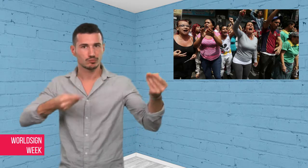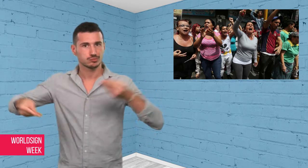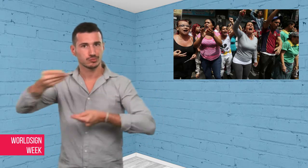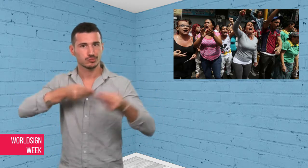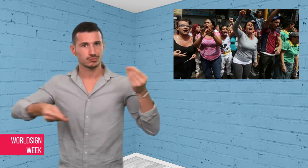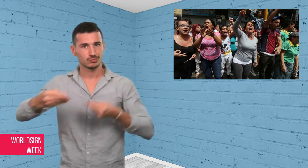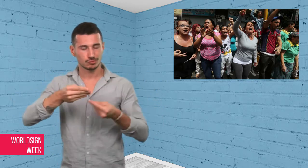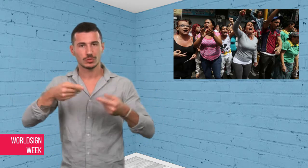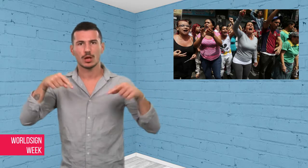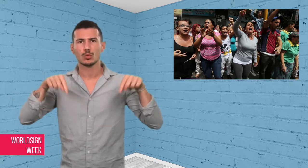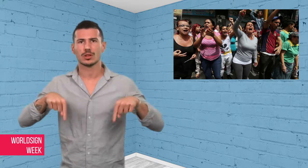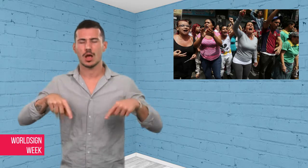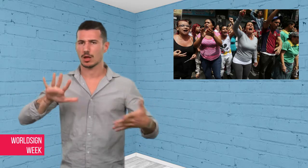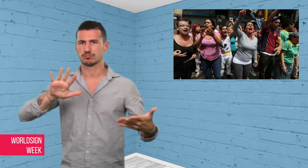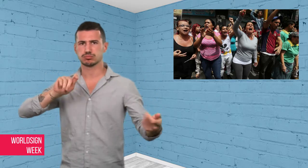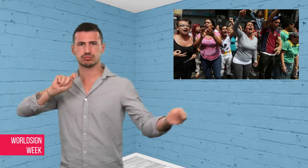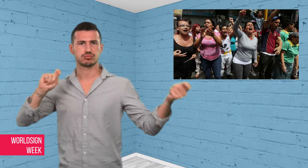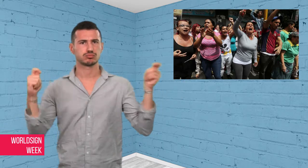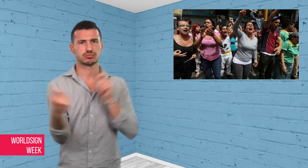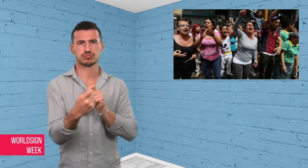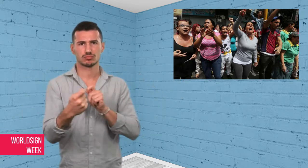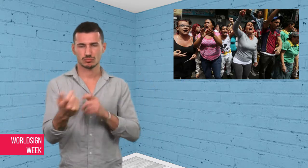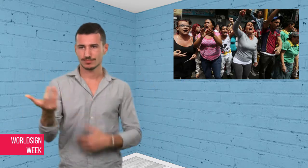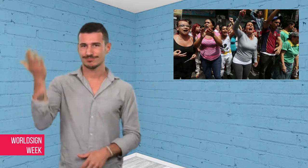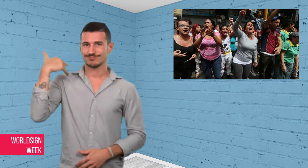Today it is the opposite.